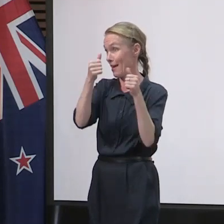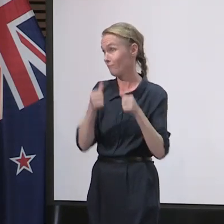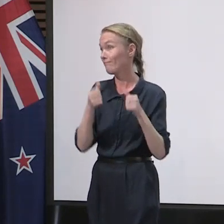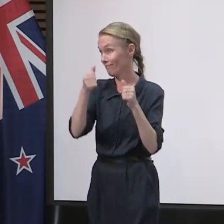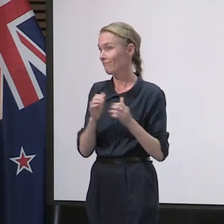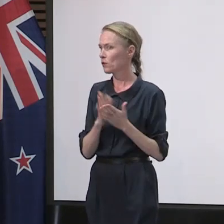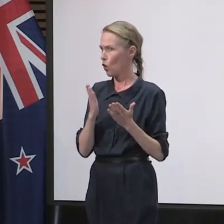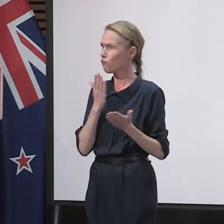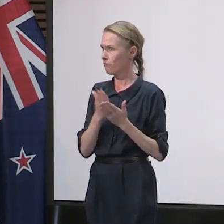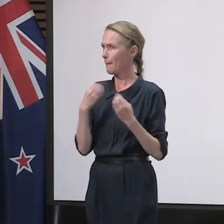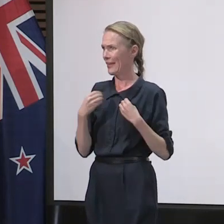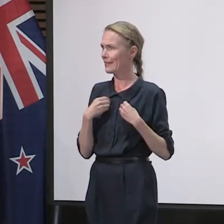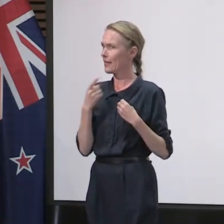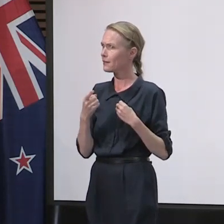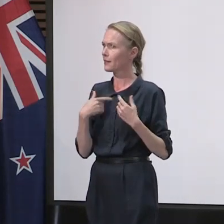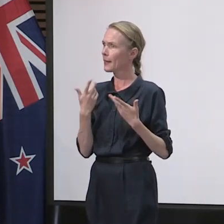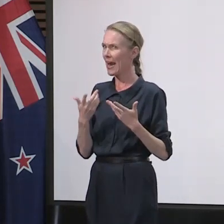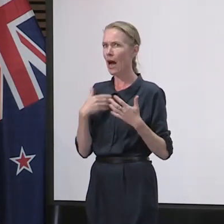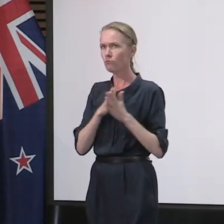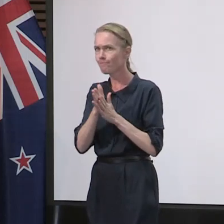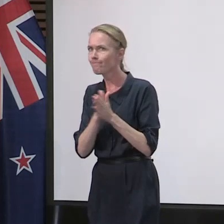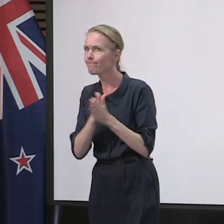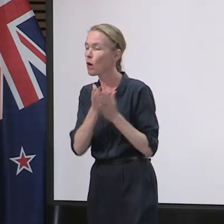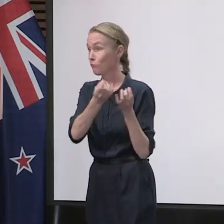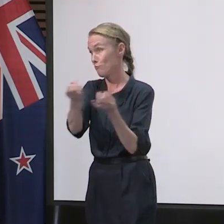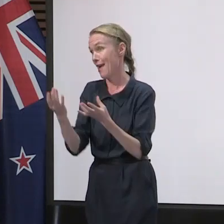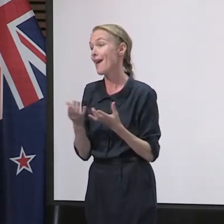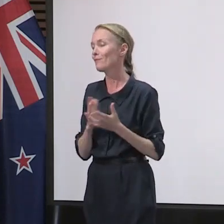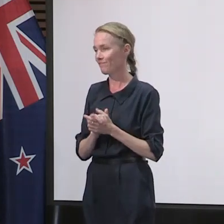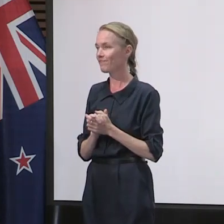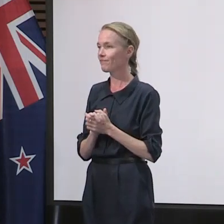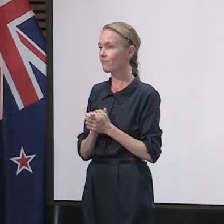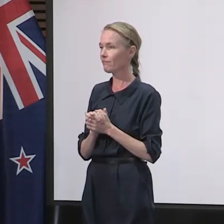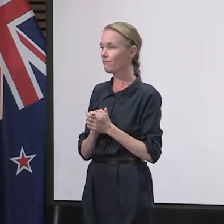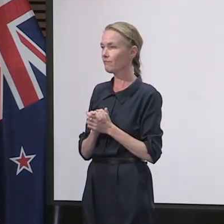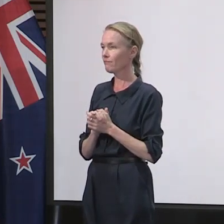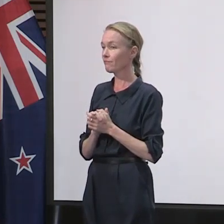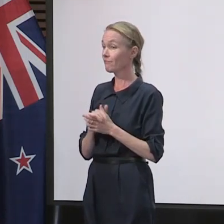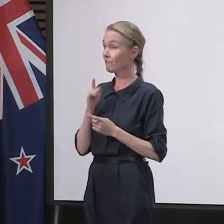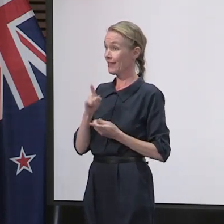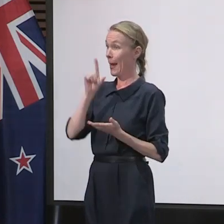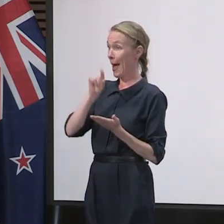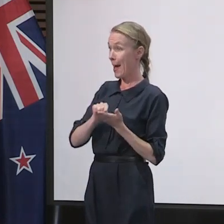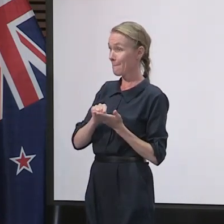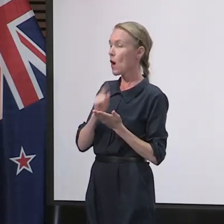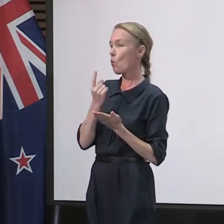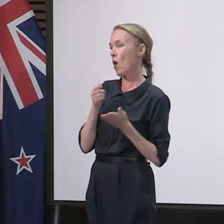1,000 businesses have created the posters and are getting new registrations at 10 per